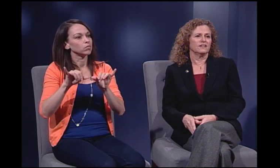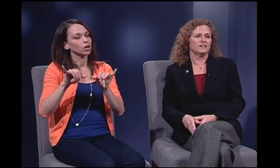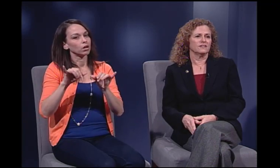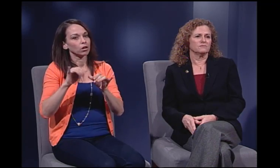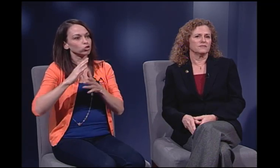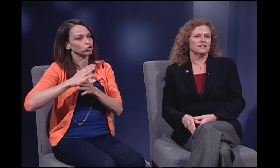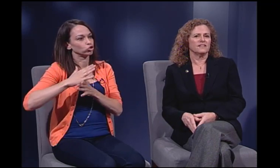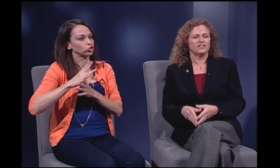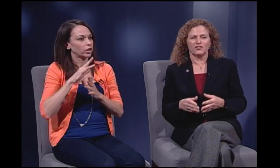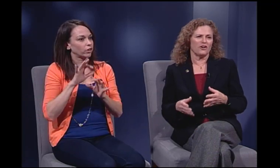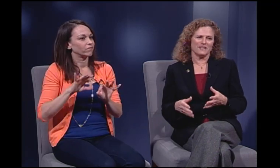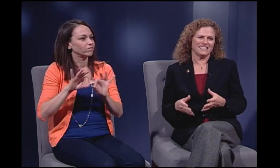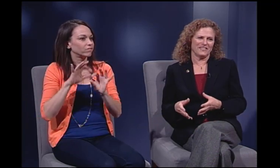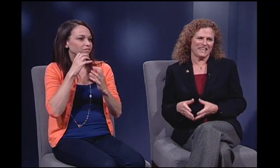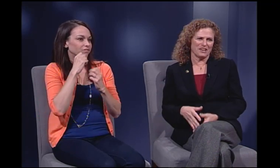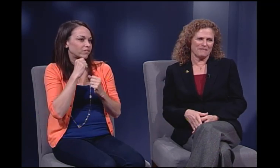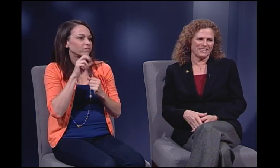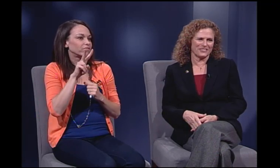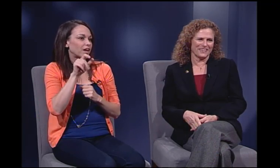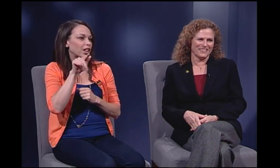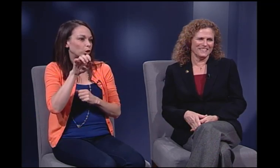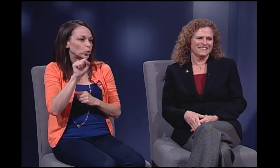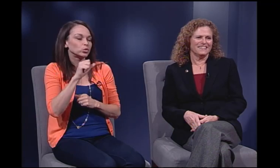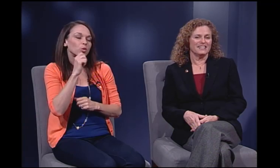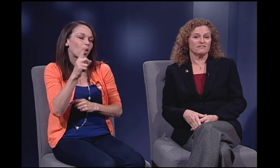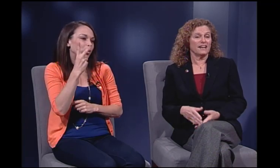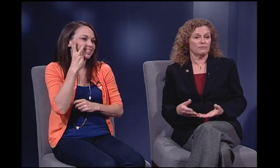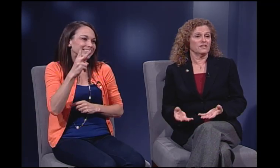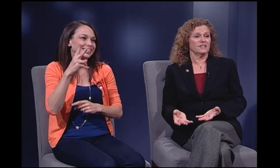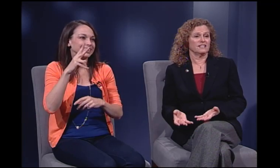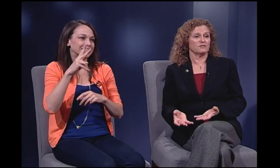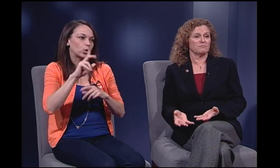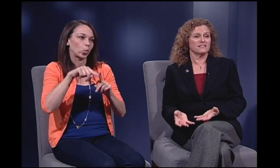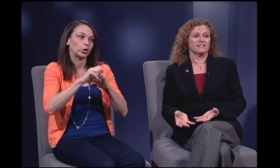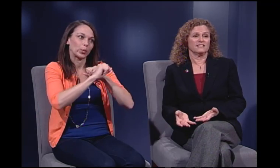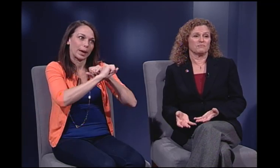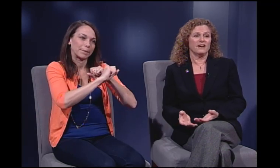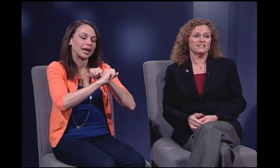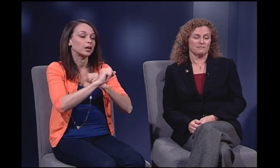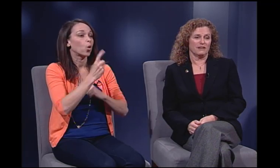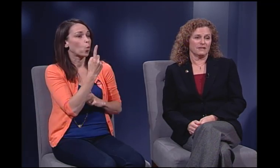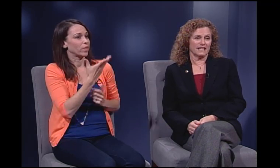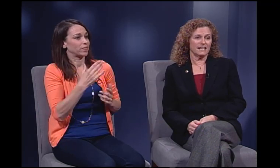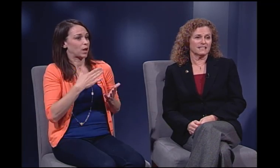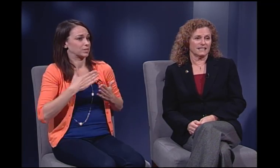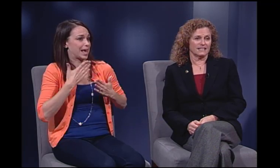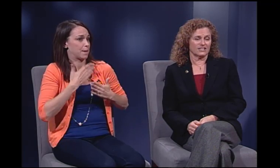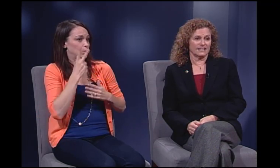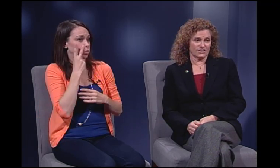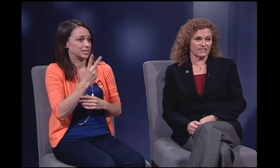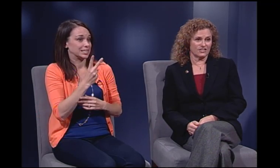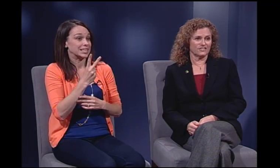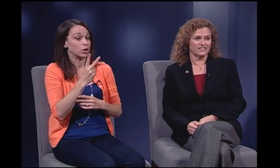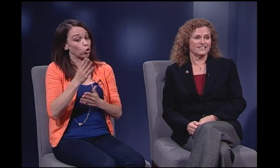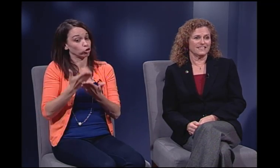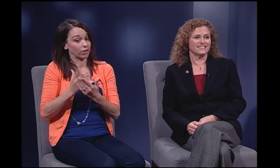that you don't always see on the campaign trail. In fact, one of the things I was pleasantly surprised about when I got to the legislature is